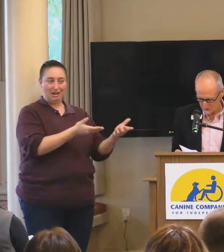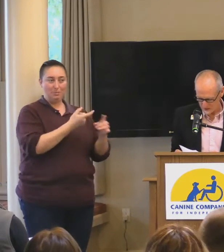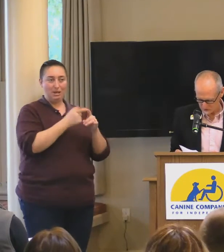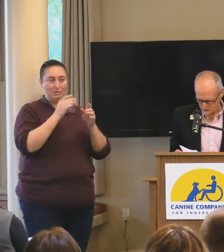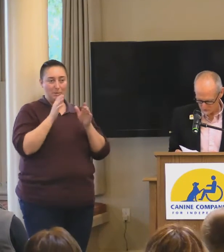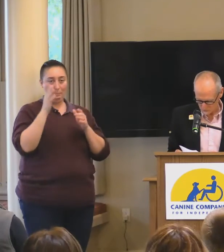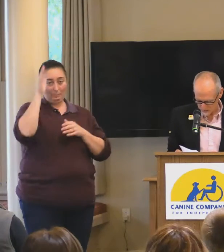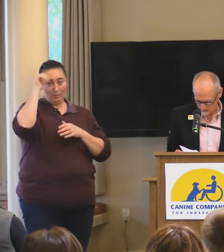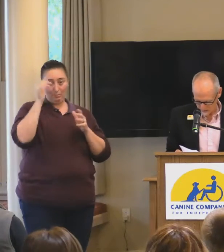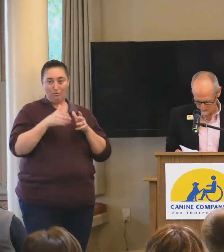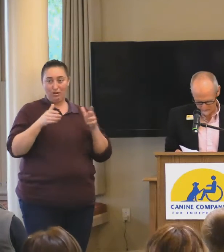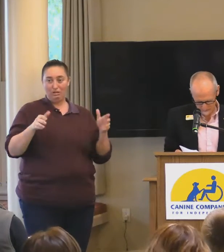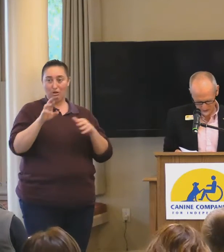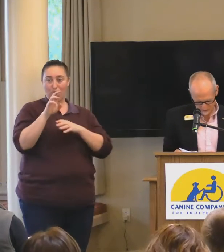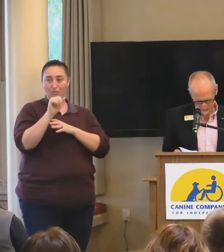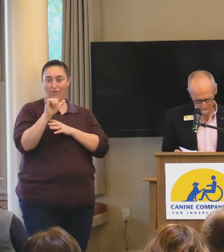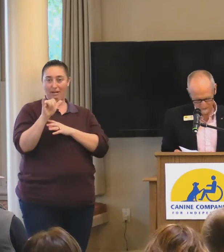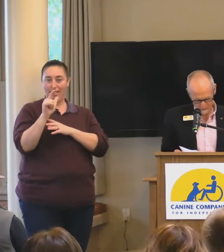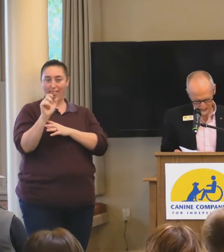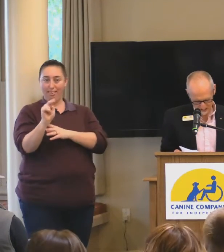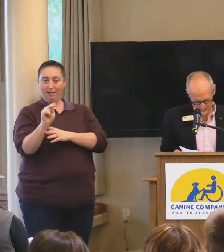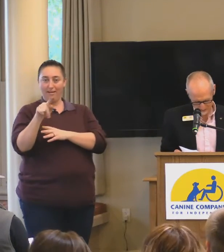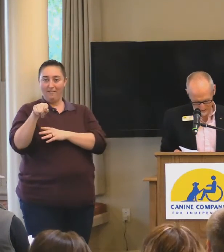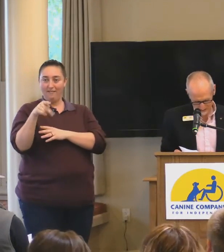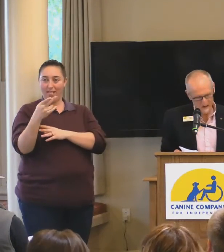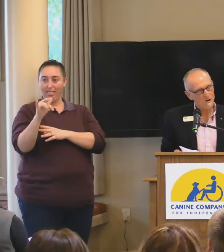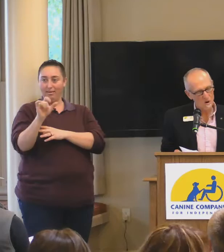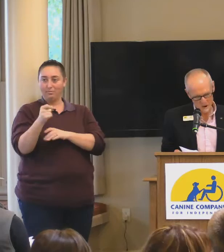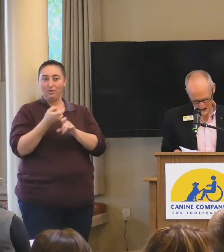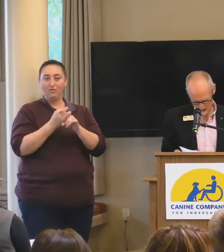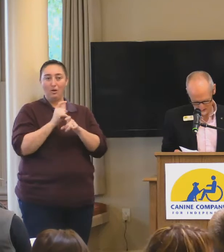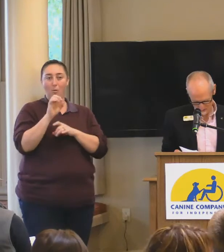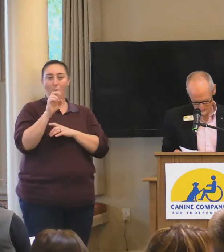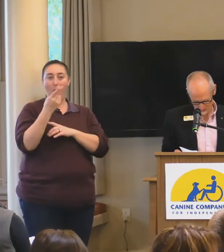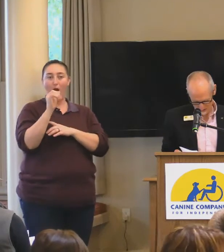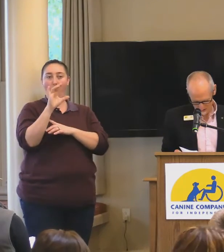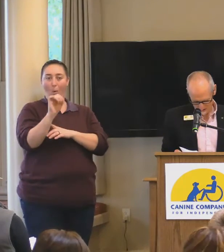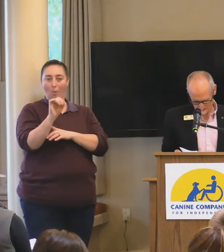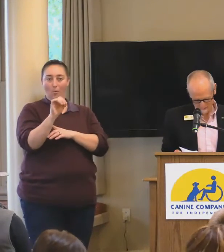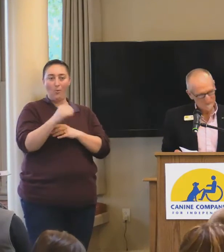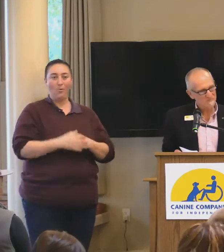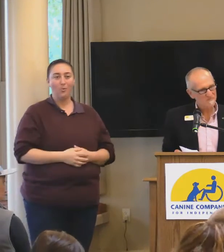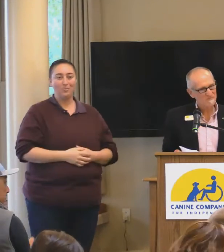Turf is being presented to Rod by his puppy raiser Rae Lynn Phillips from Kinsman, Ohio.